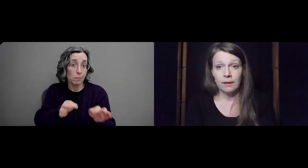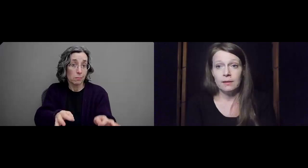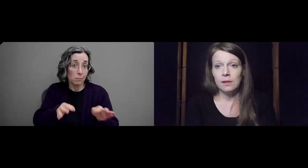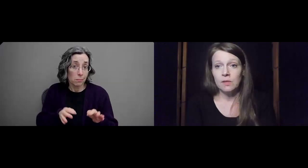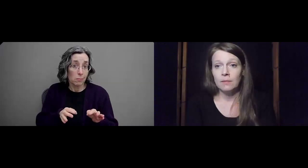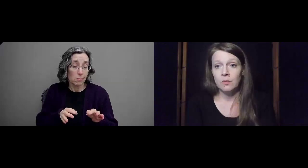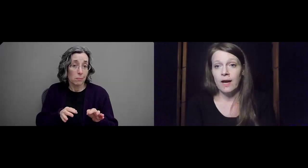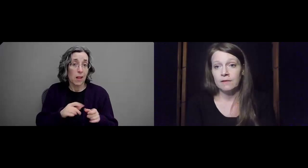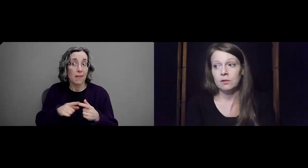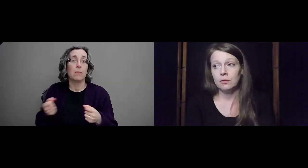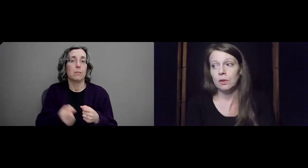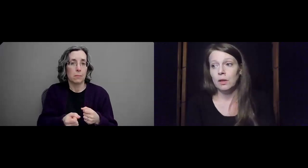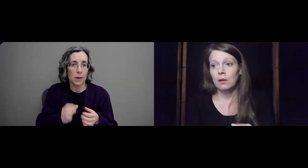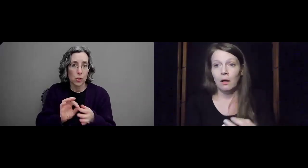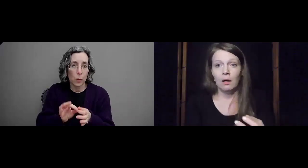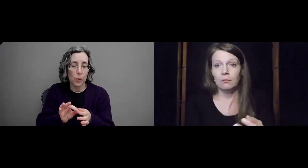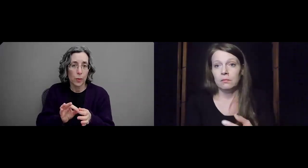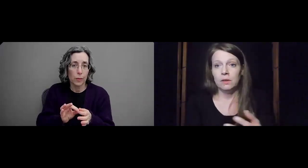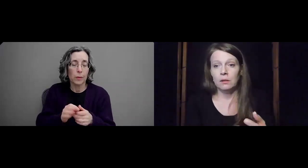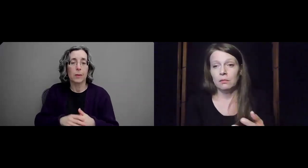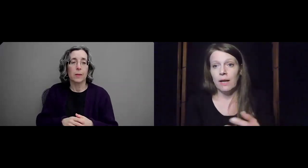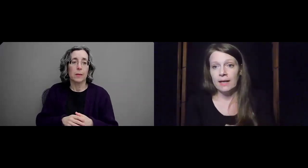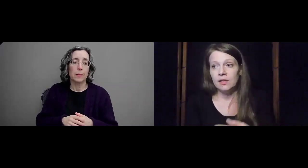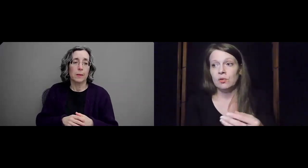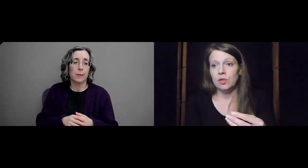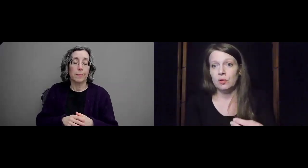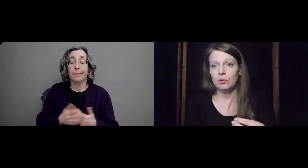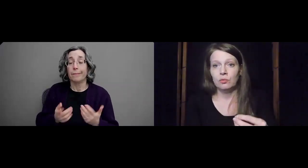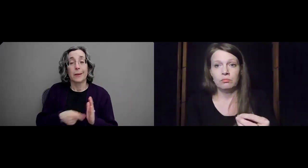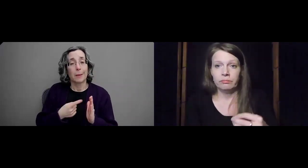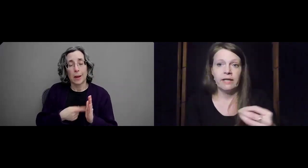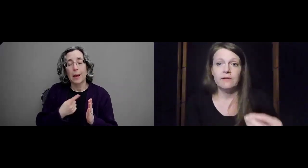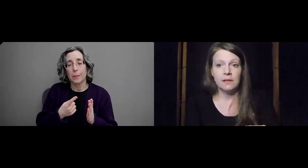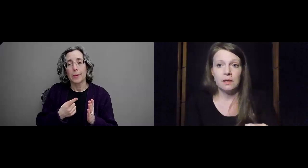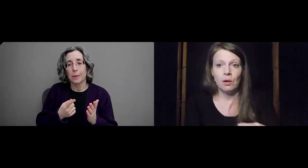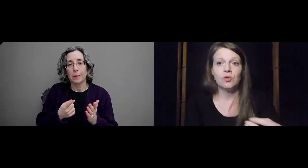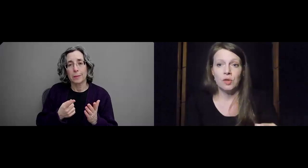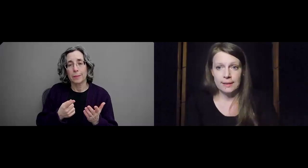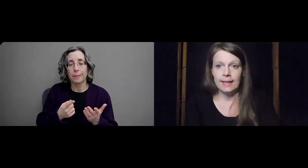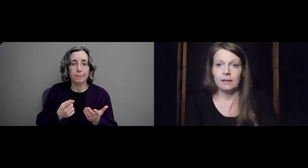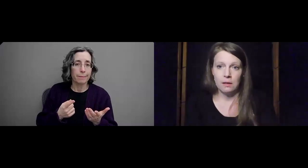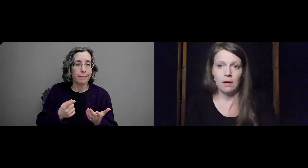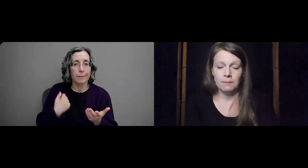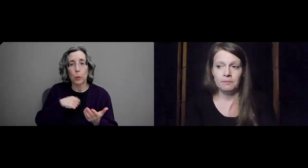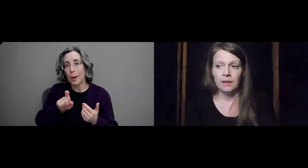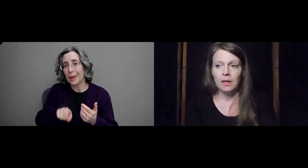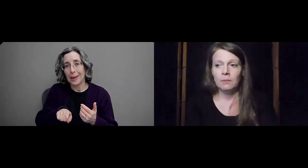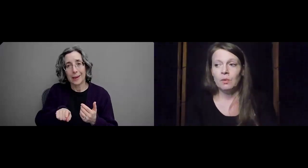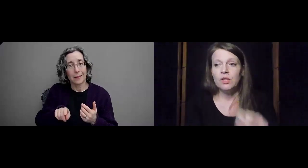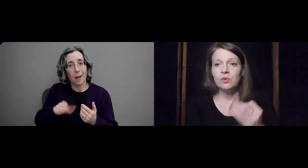you might be able to move this appointment to? Unfortunately, sometimes we have to, you know,